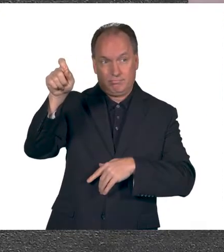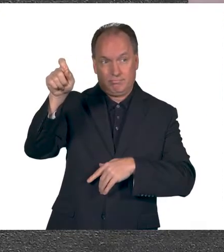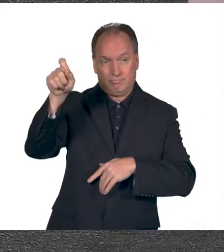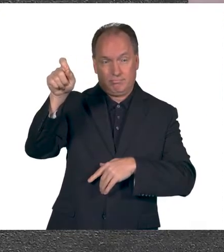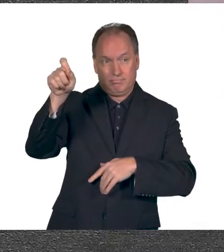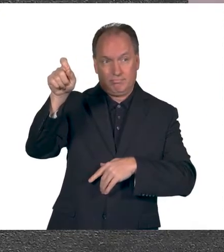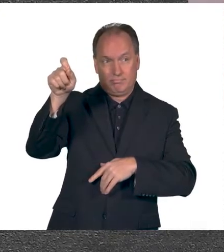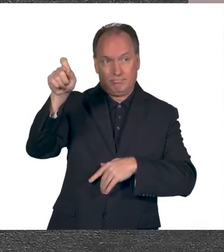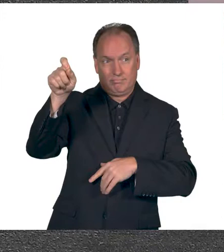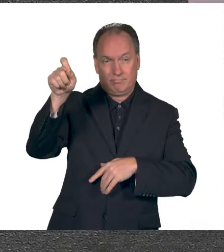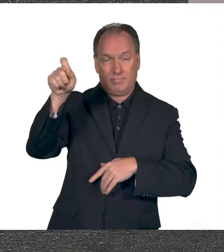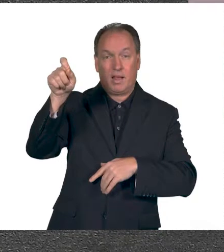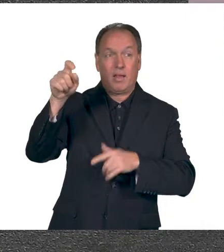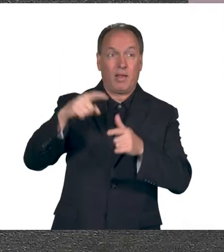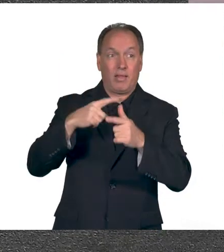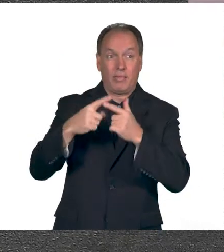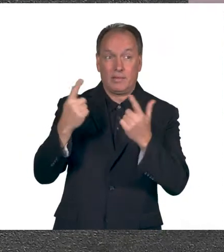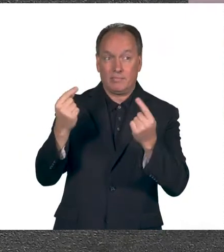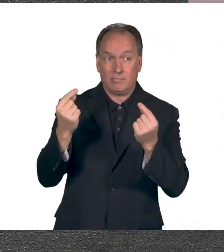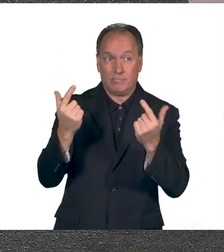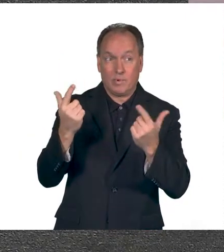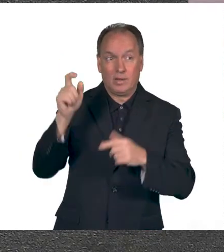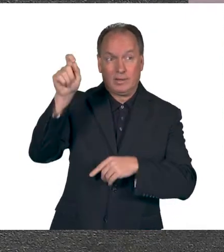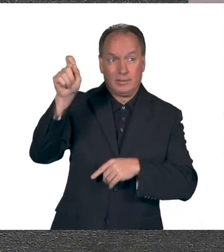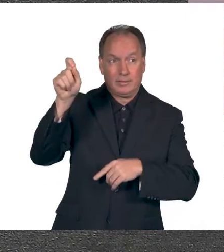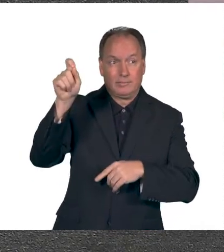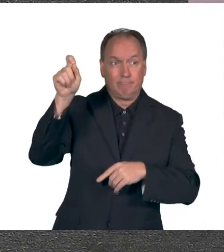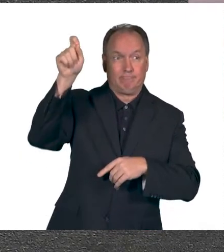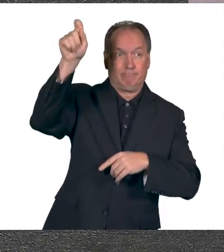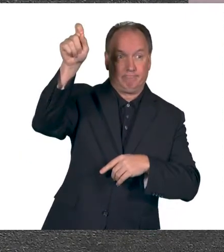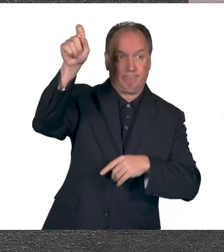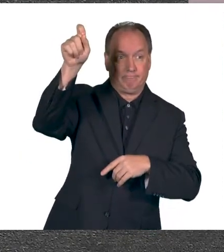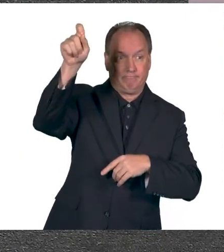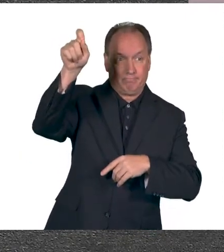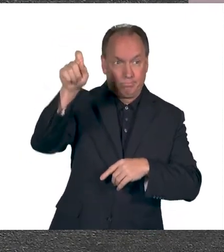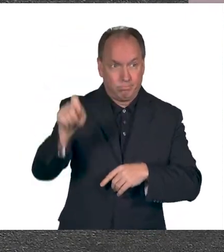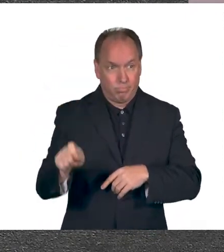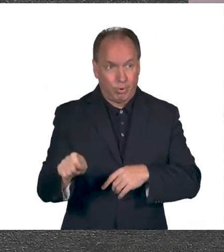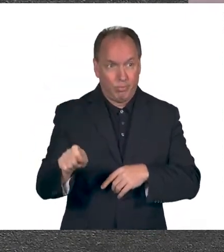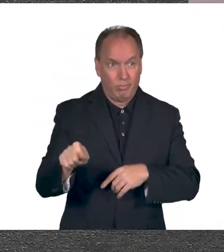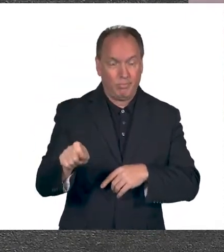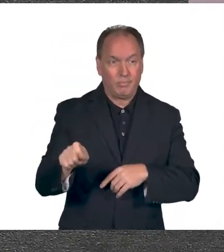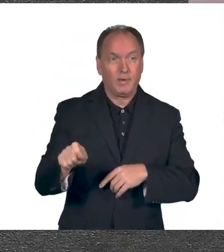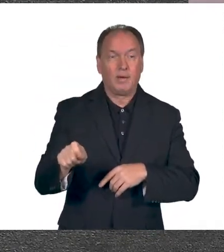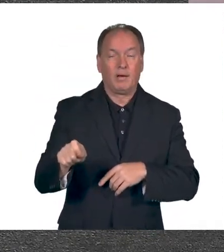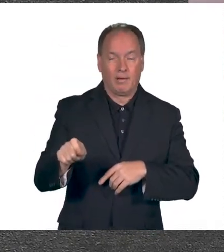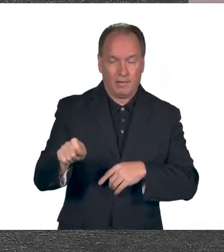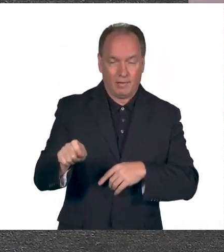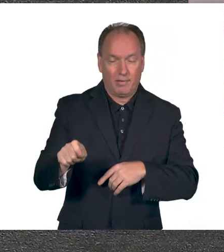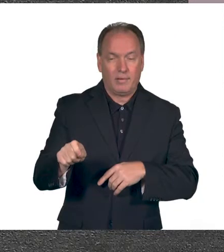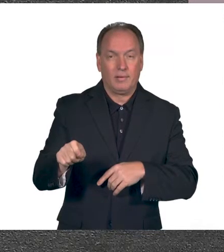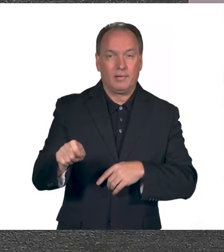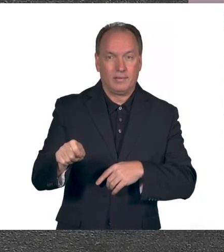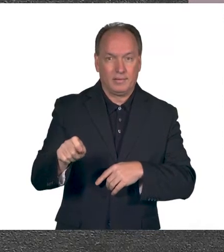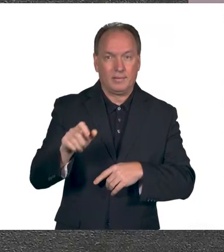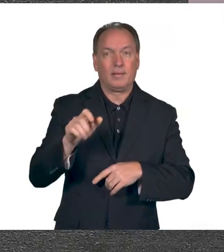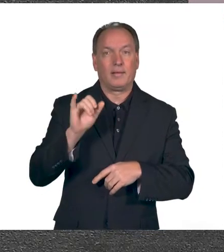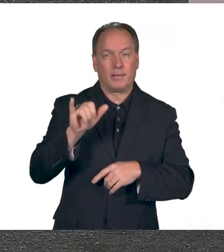straight up to the side, and then you're gonna pick your fingers up, start at the top again and pull straight down,